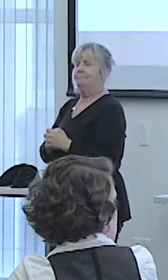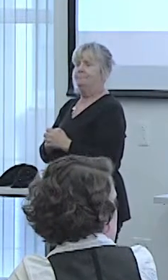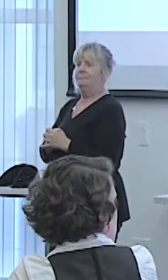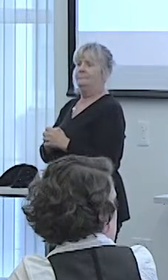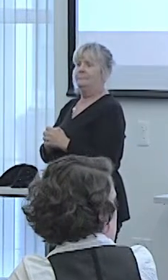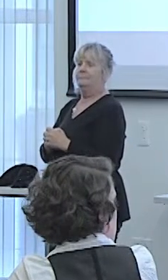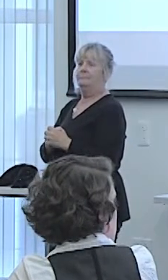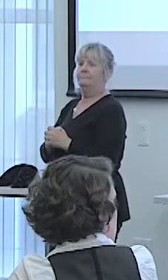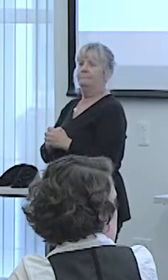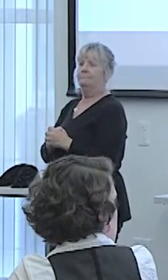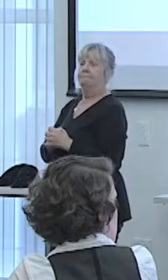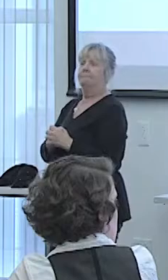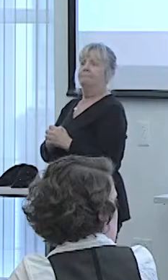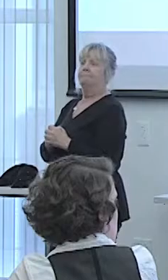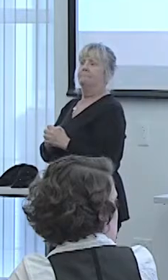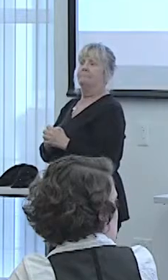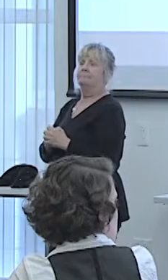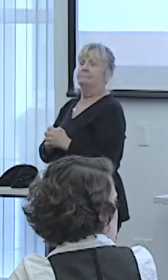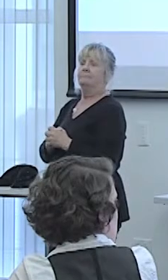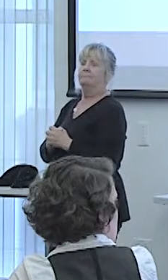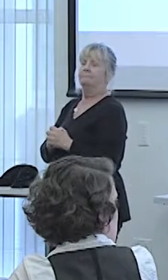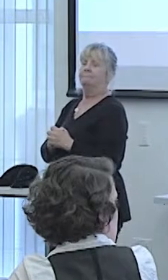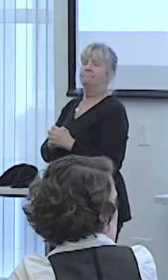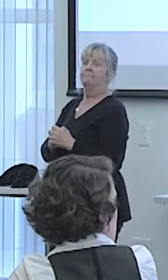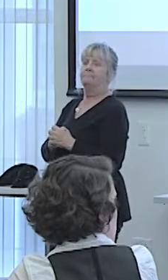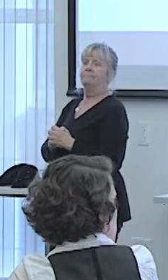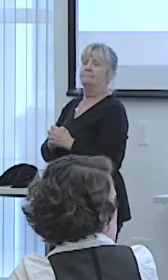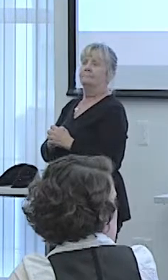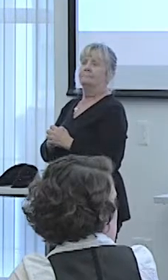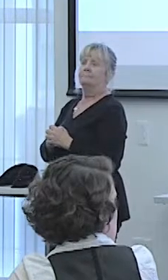that country where I traveled to most of the time